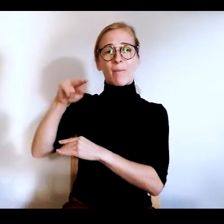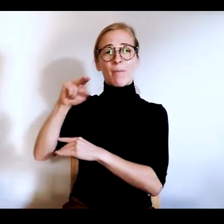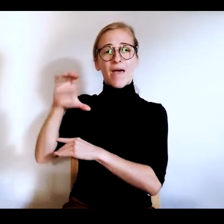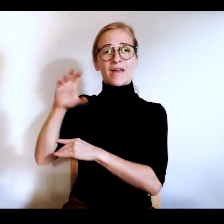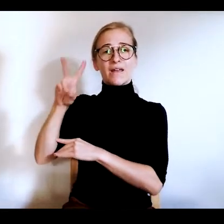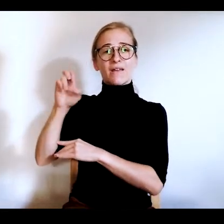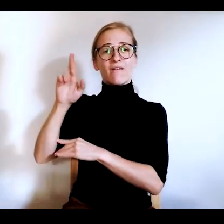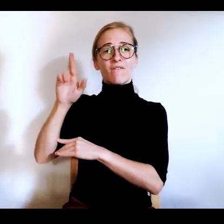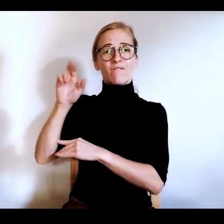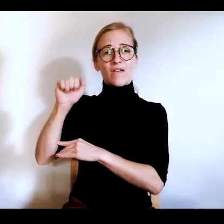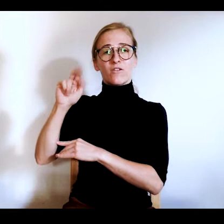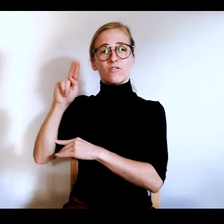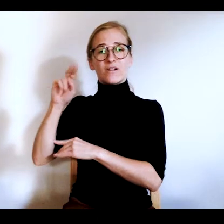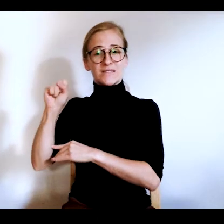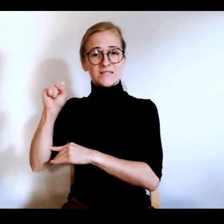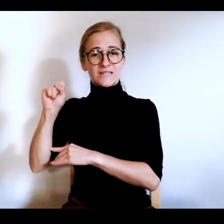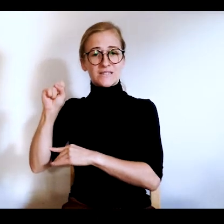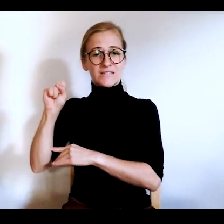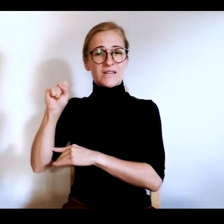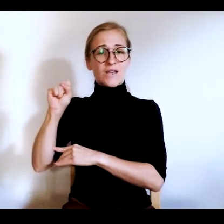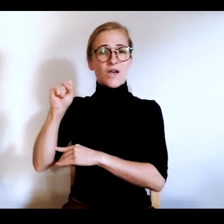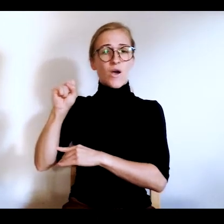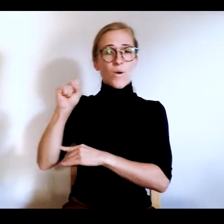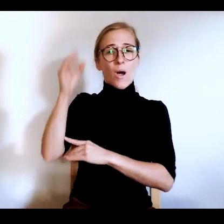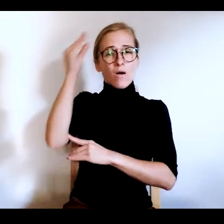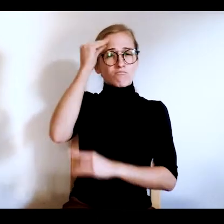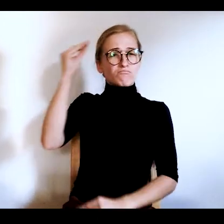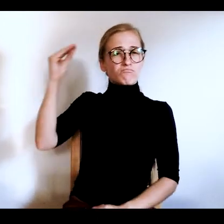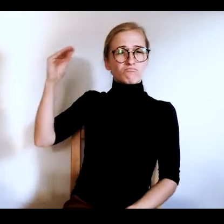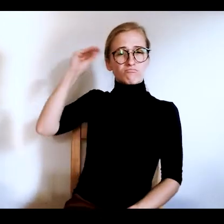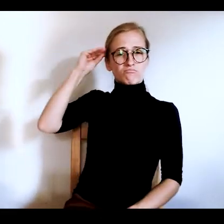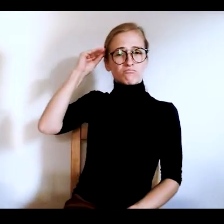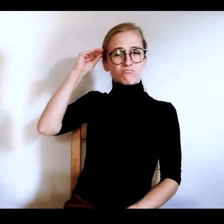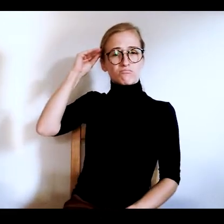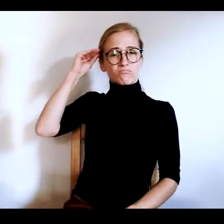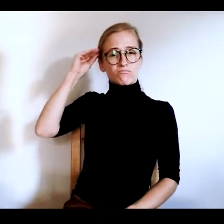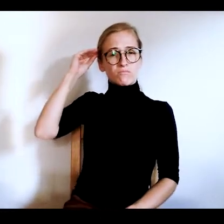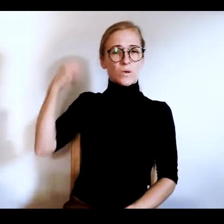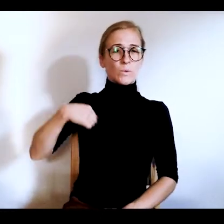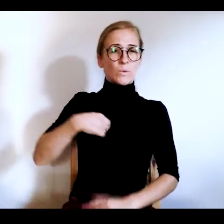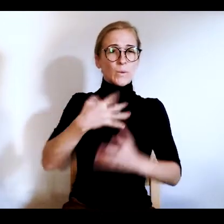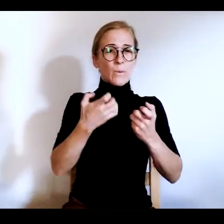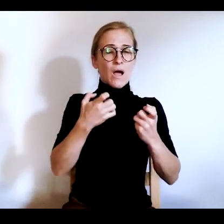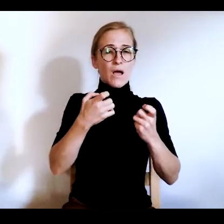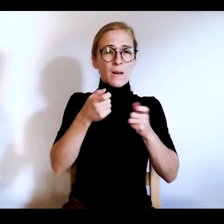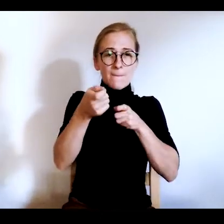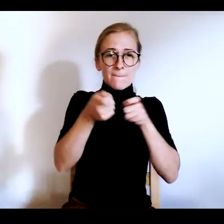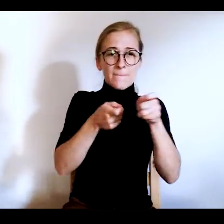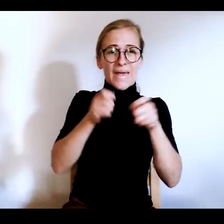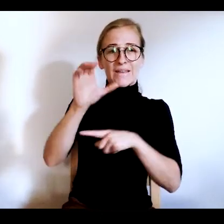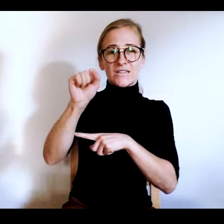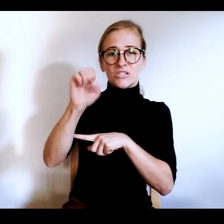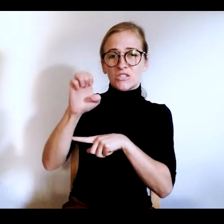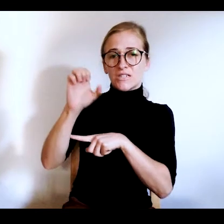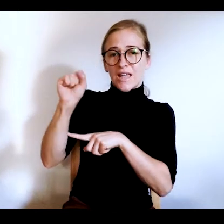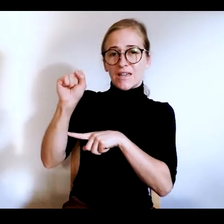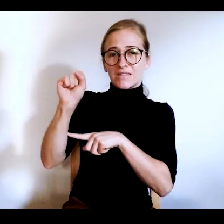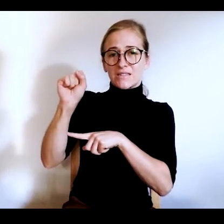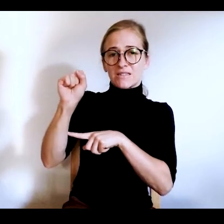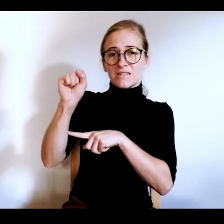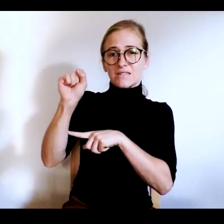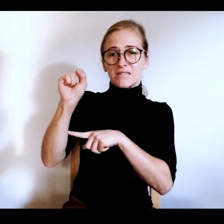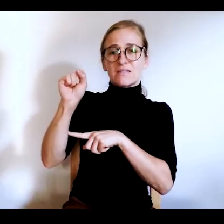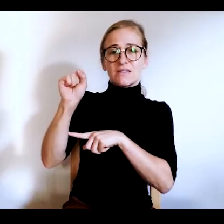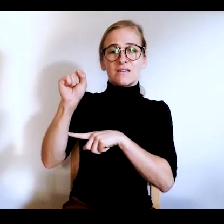With that in mind, we the helped manage the cases